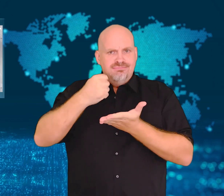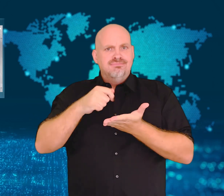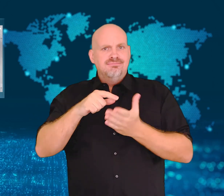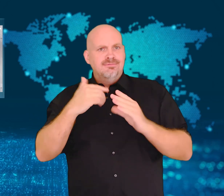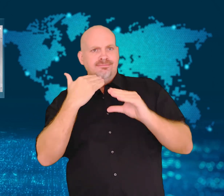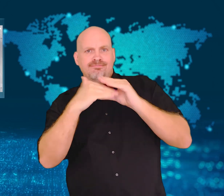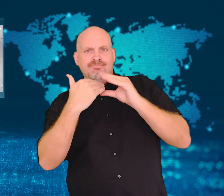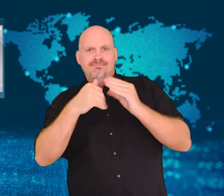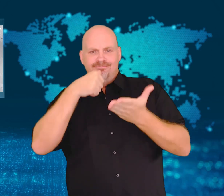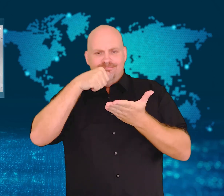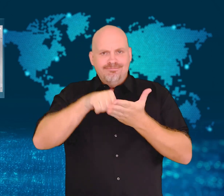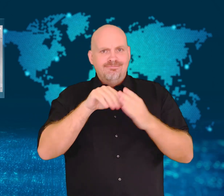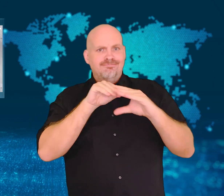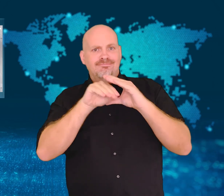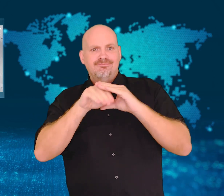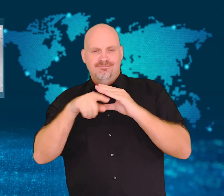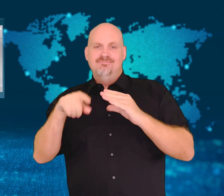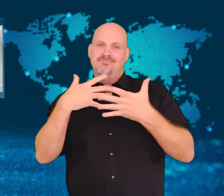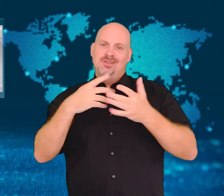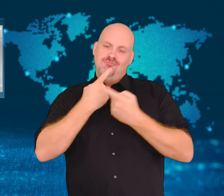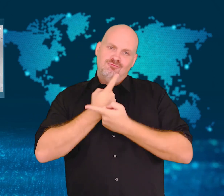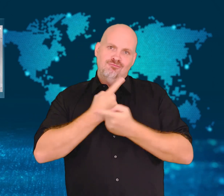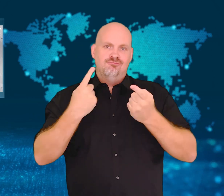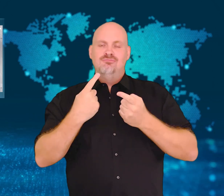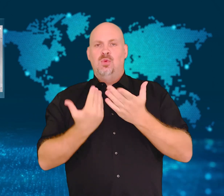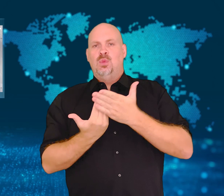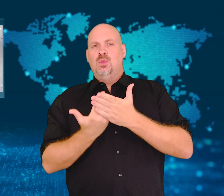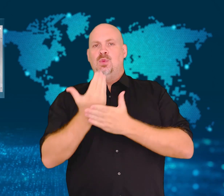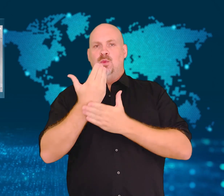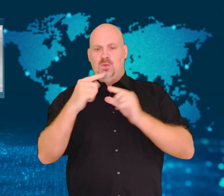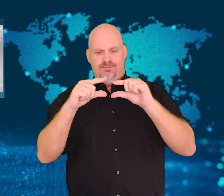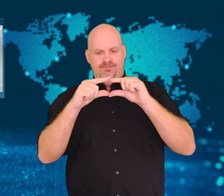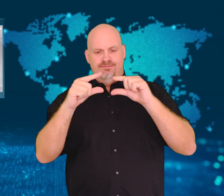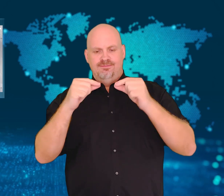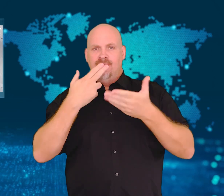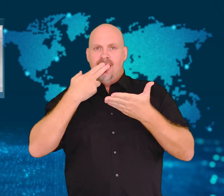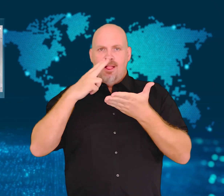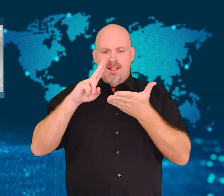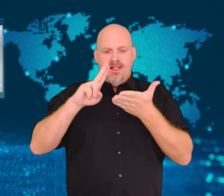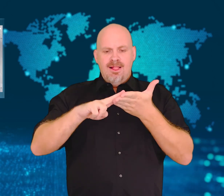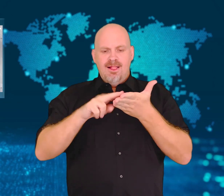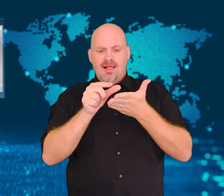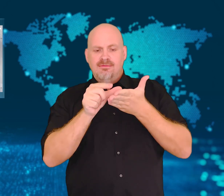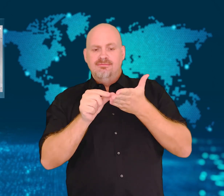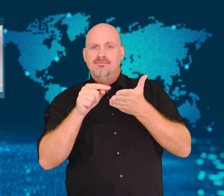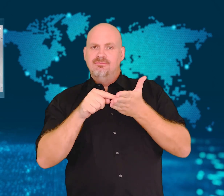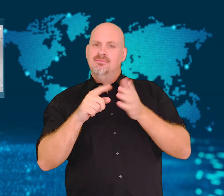In addition, Ukraine's post office announced a commemorative stamp showing